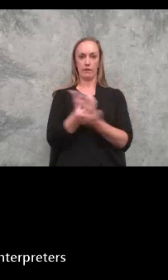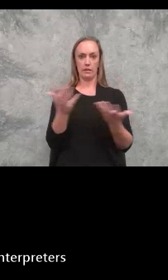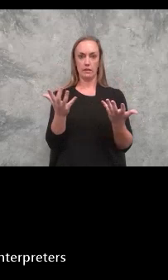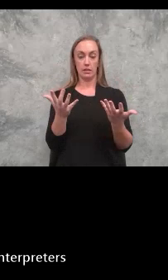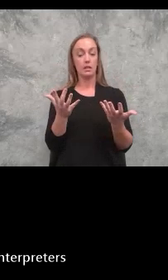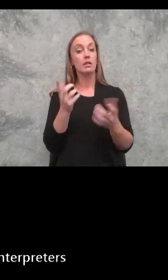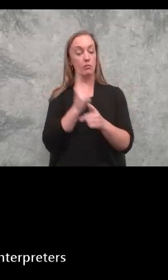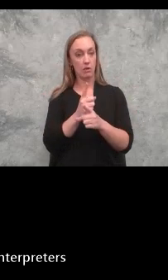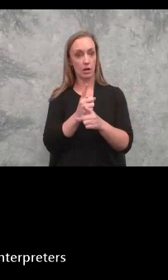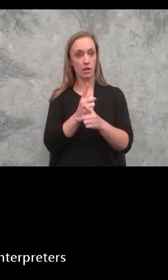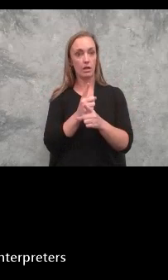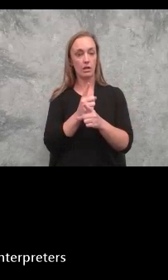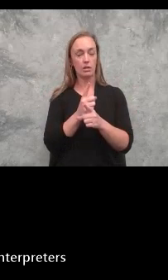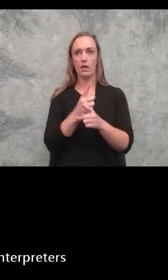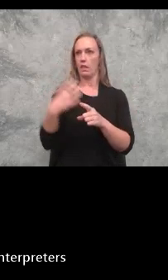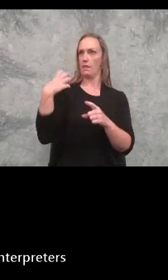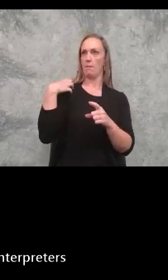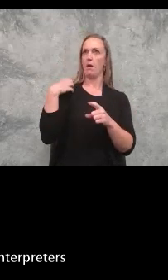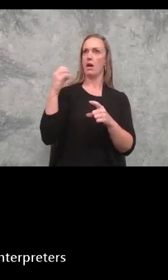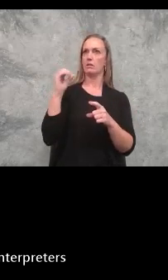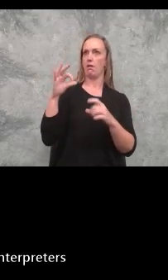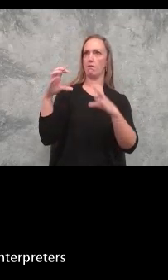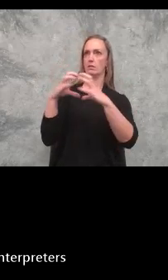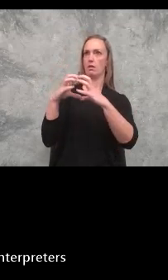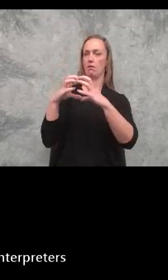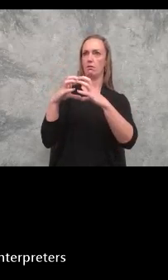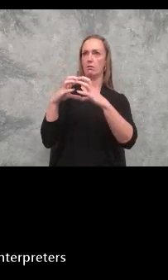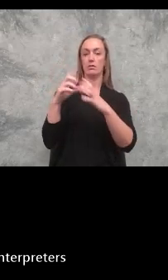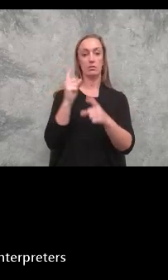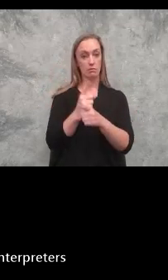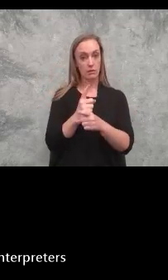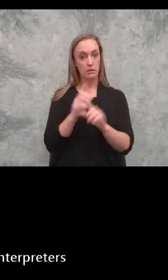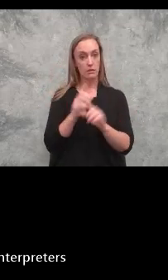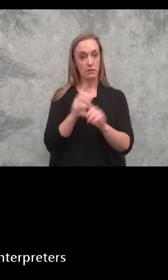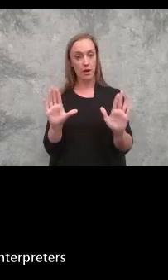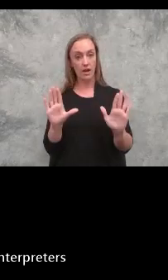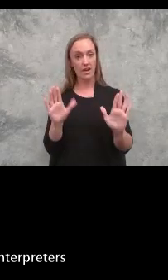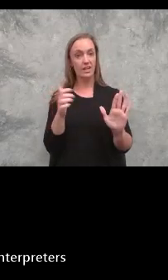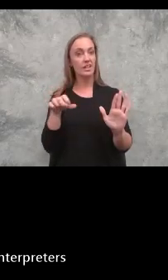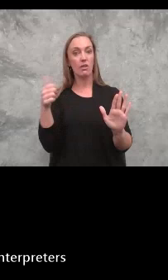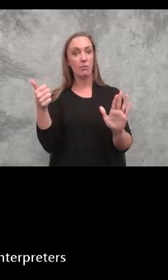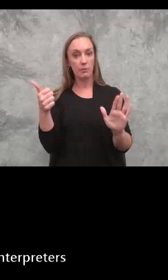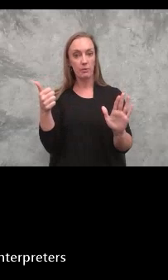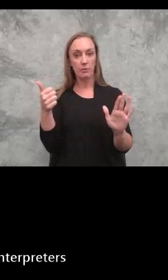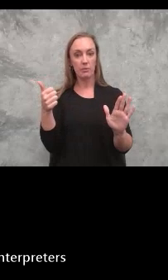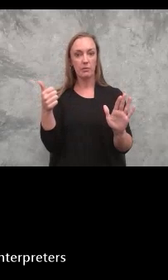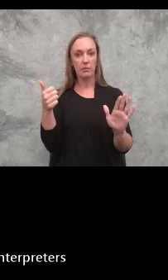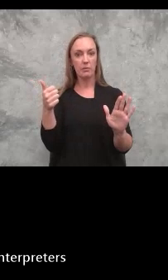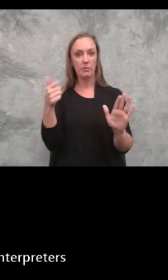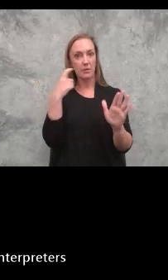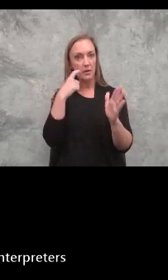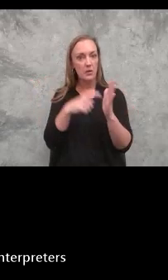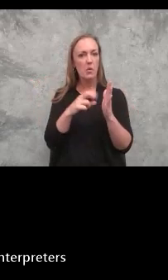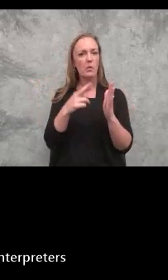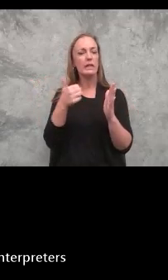“It is the boss; it regulates everything. Great!” “Any other observations or anybody else remember